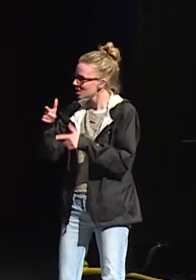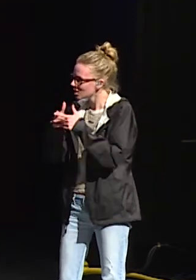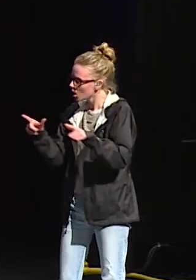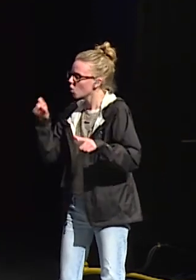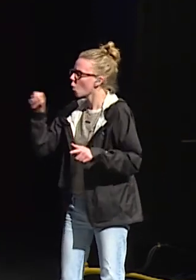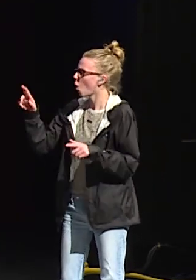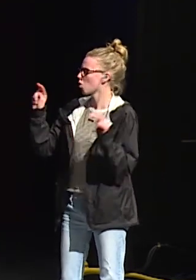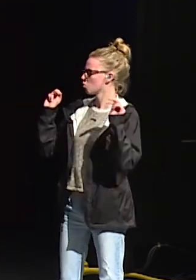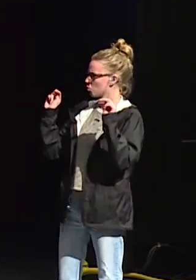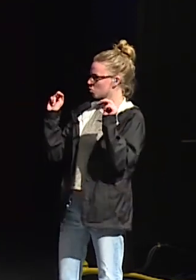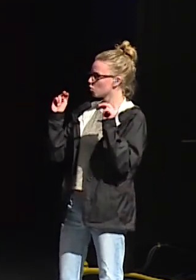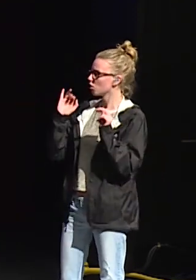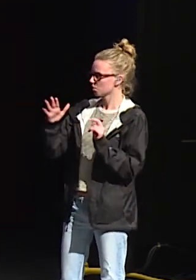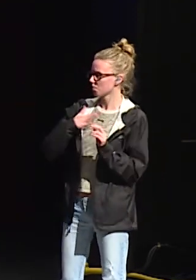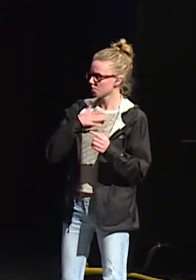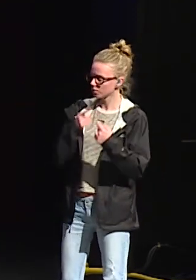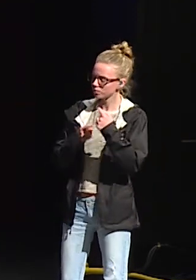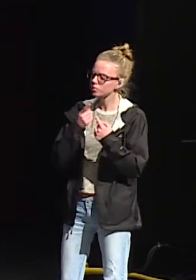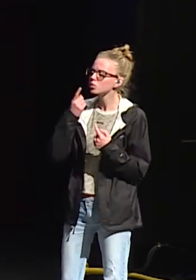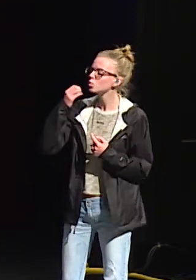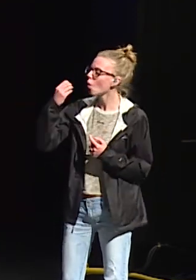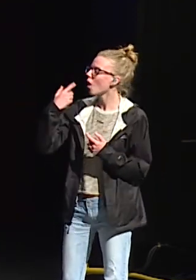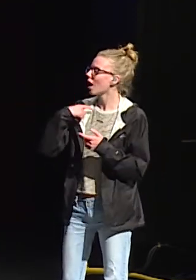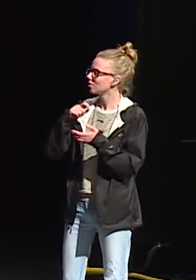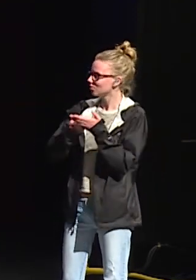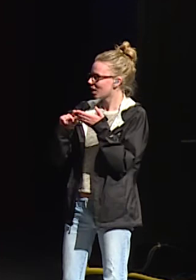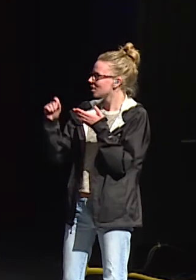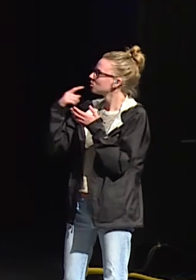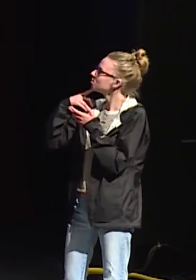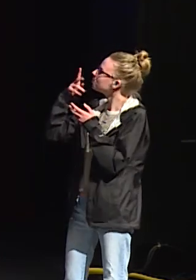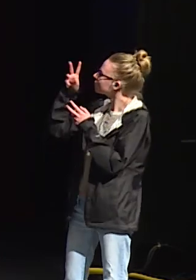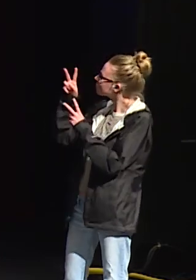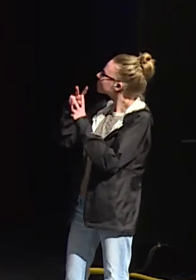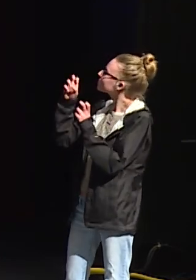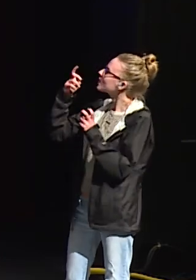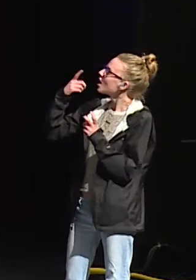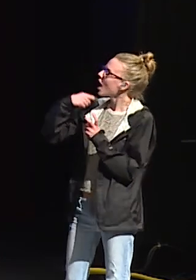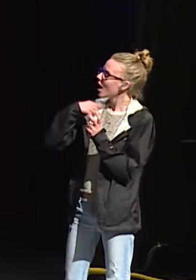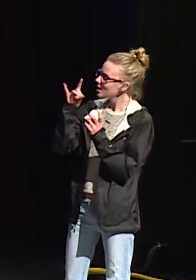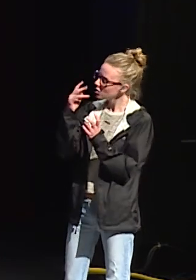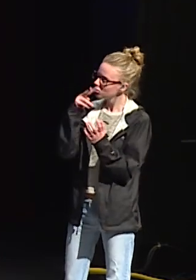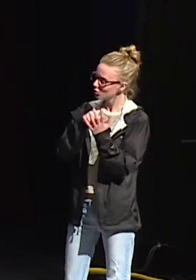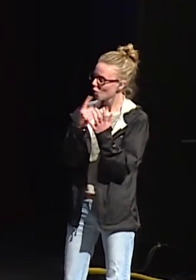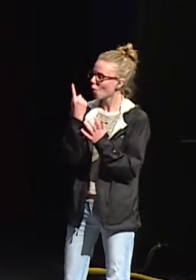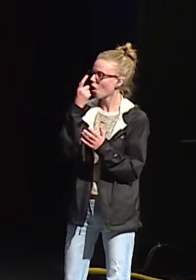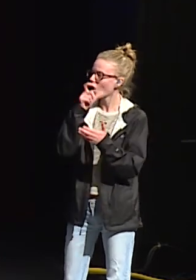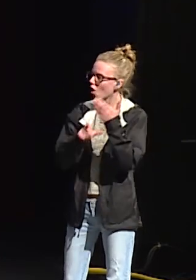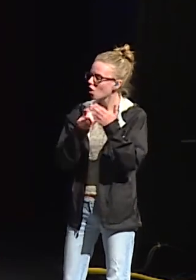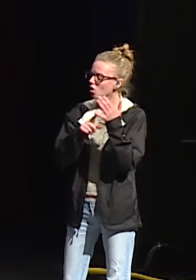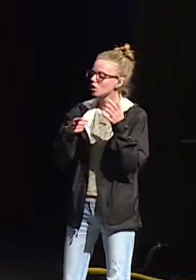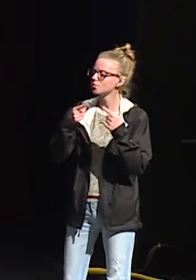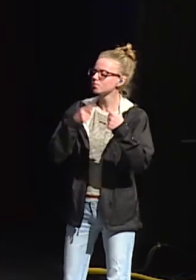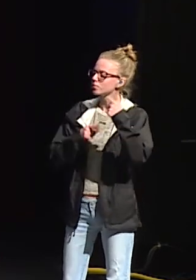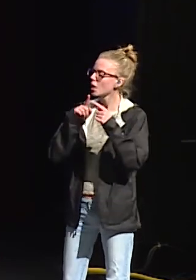So, I feel like there are 3 different, um... There are 3 different arguments to looking at the lead case,